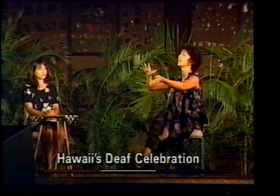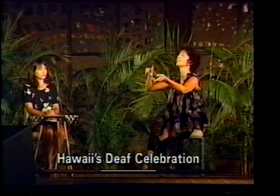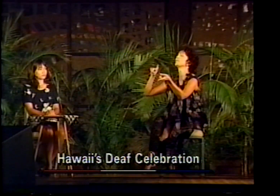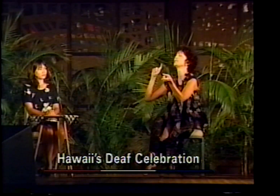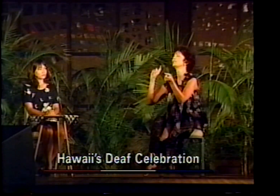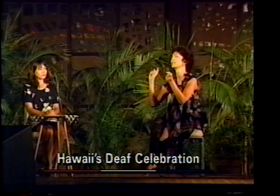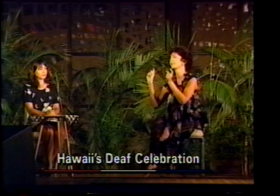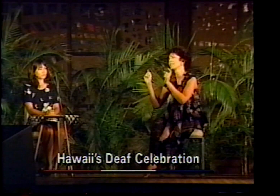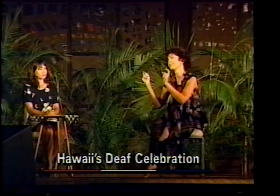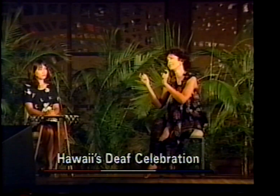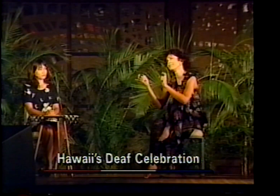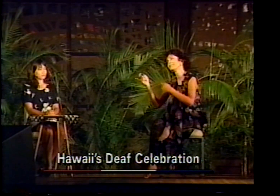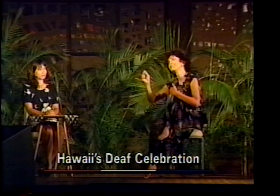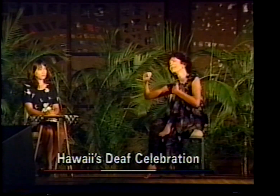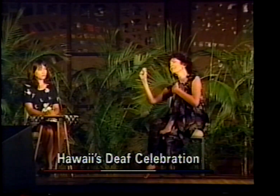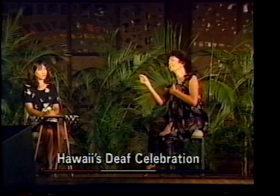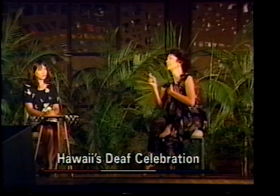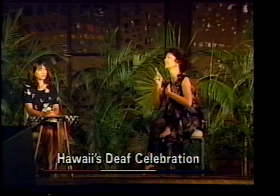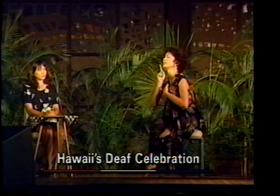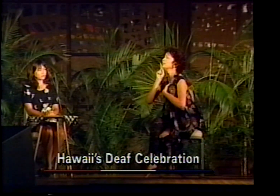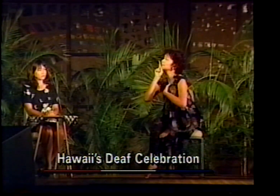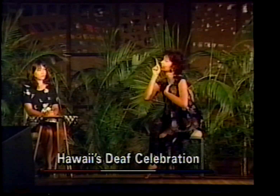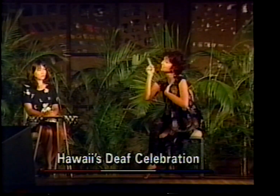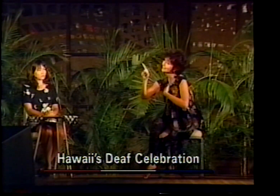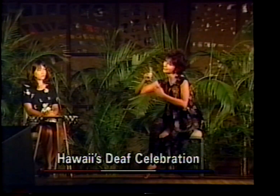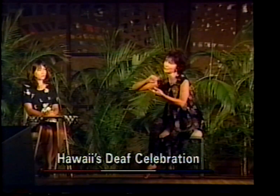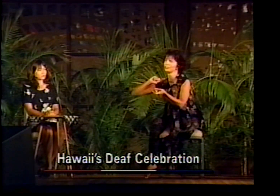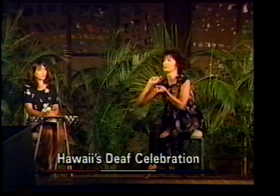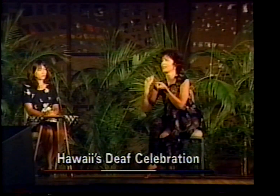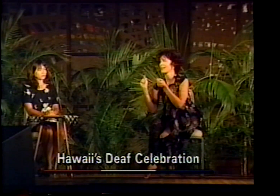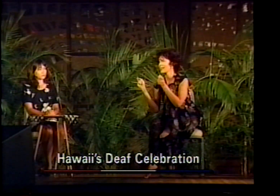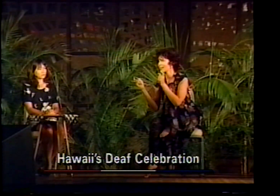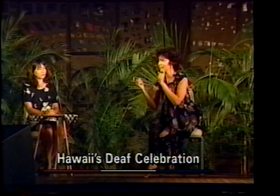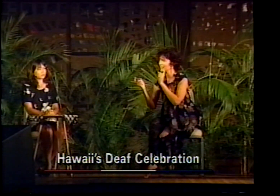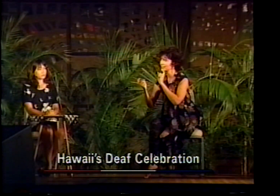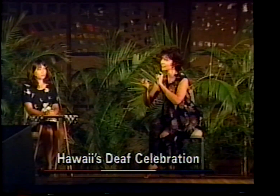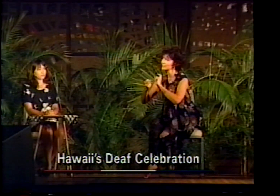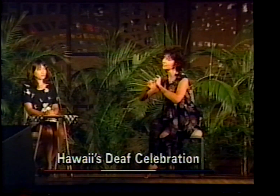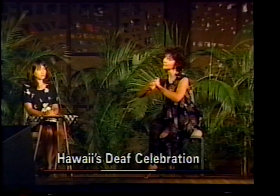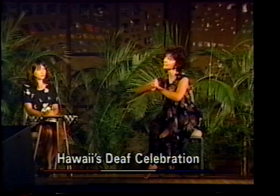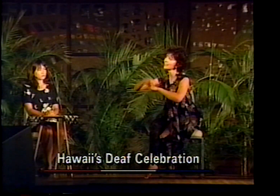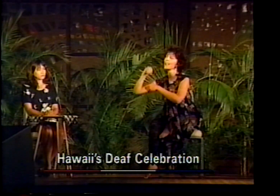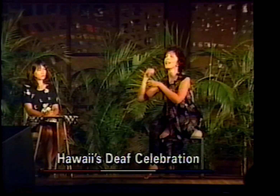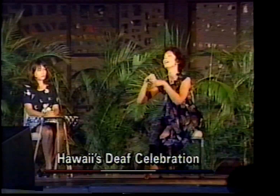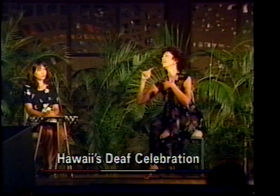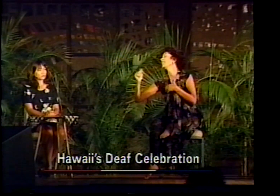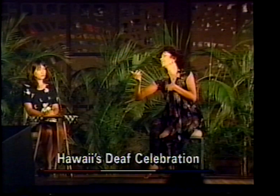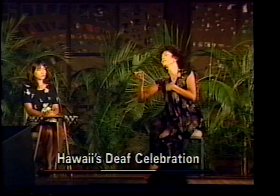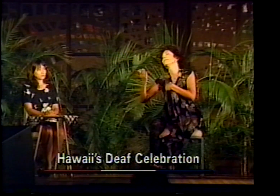In very many ways. He's just one more. Should I bring him down.